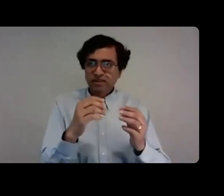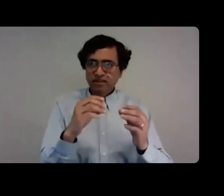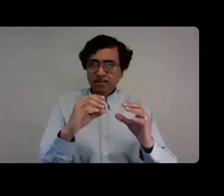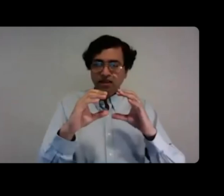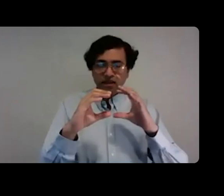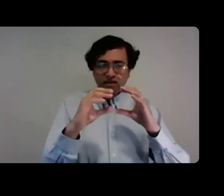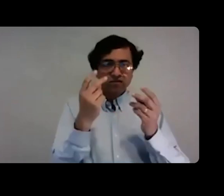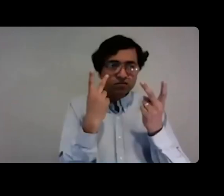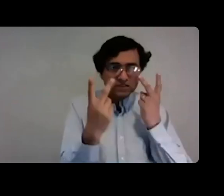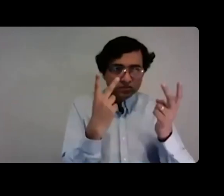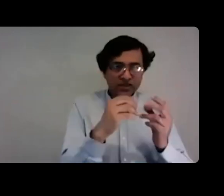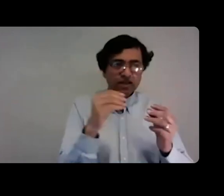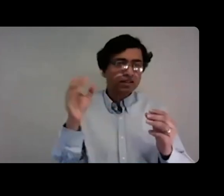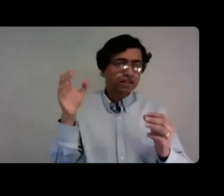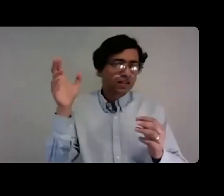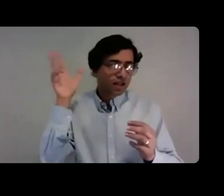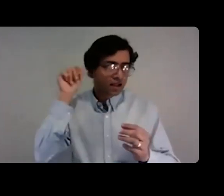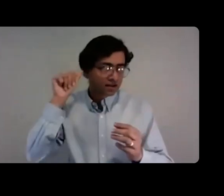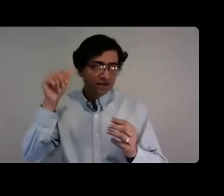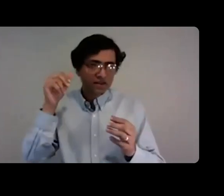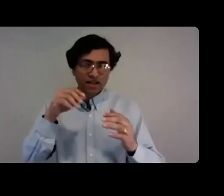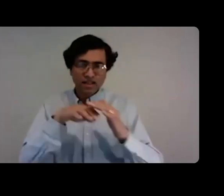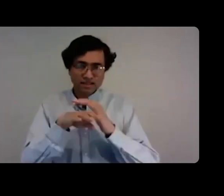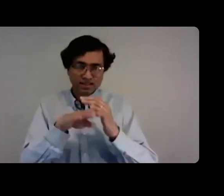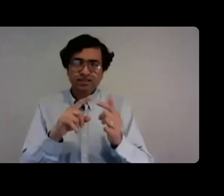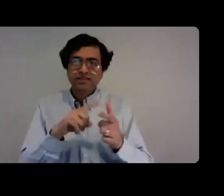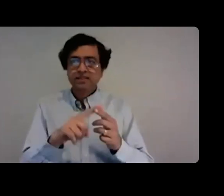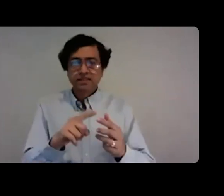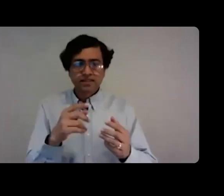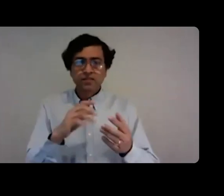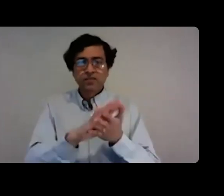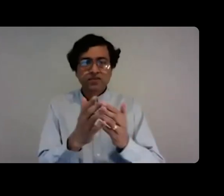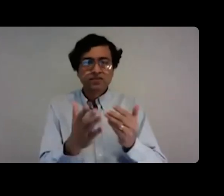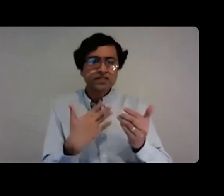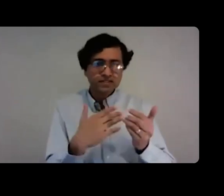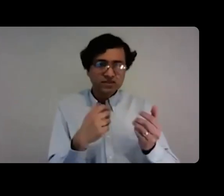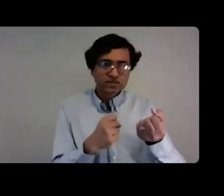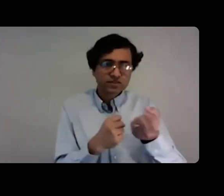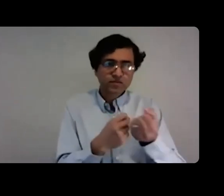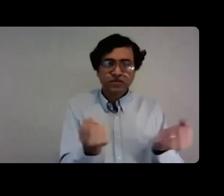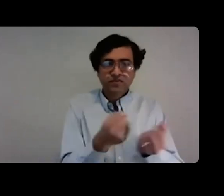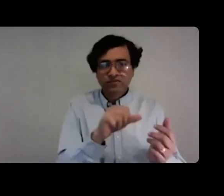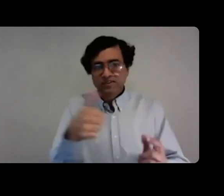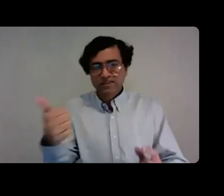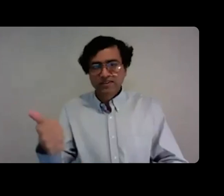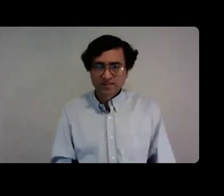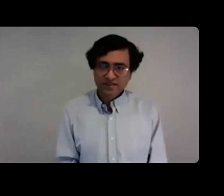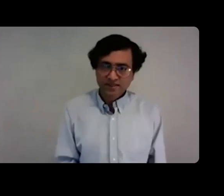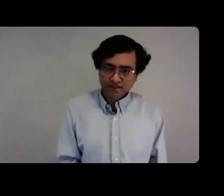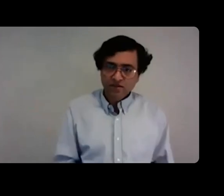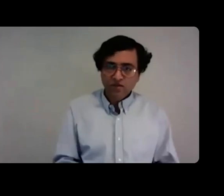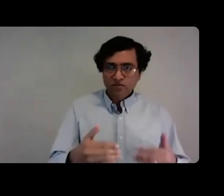Everything is consciously planned and thought out for in order to enhance accessibility